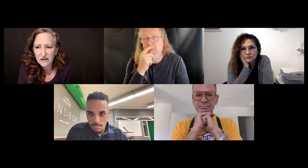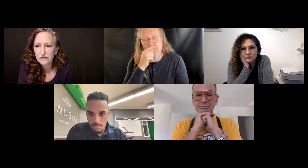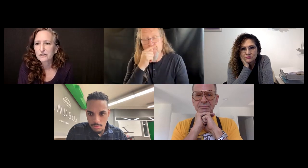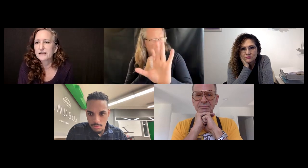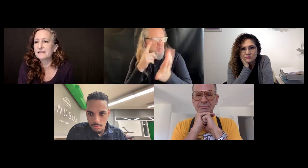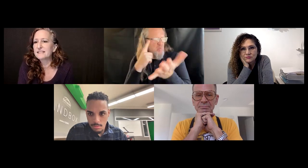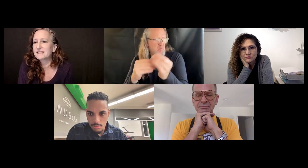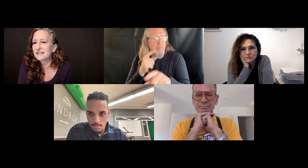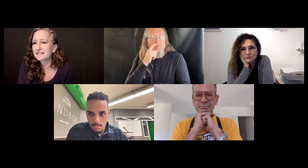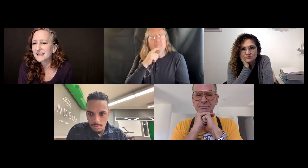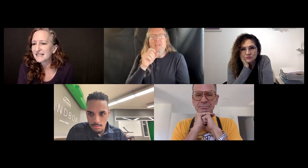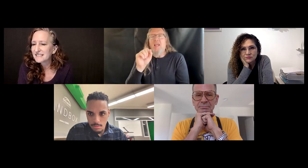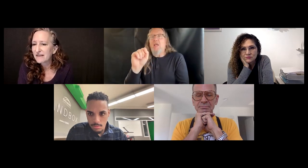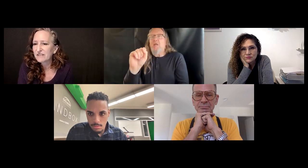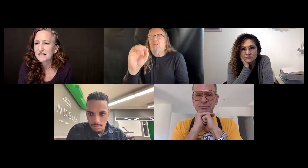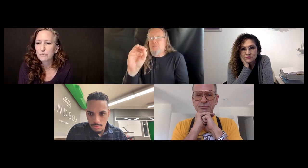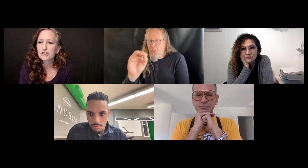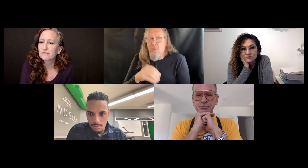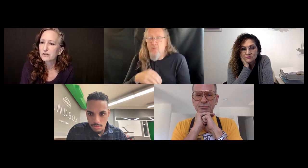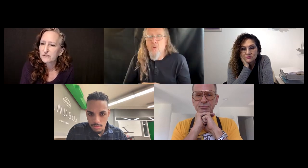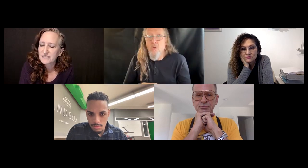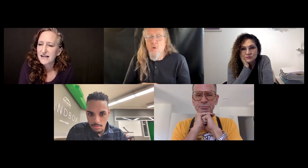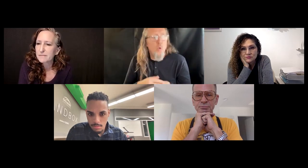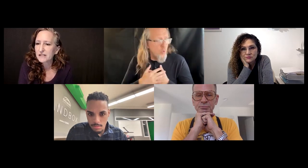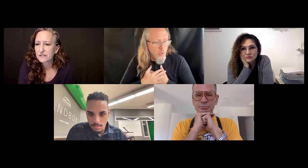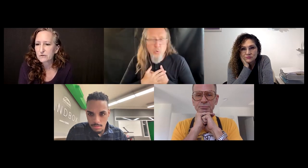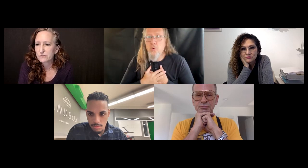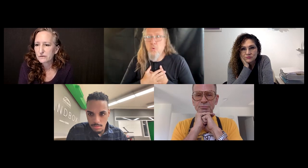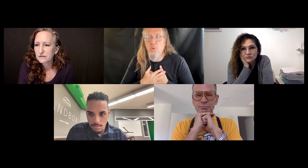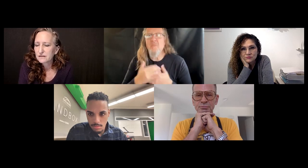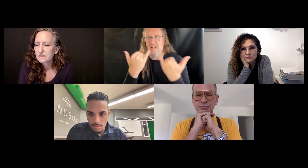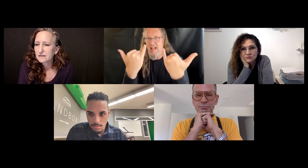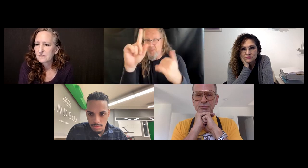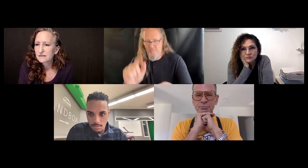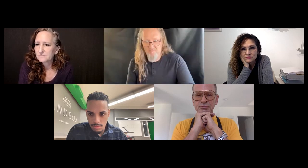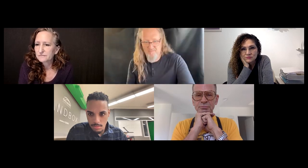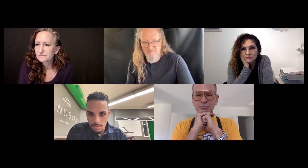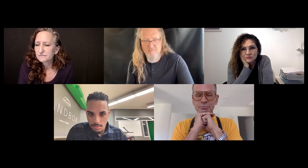We should have learned this in elementary school